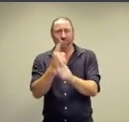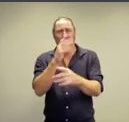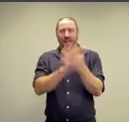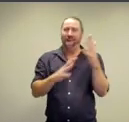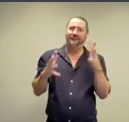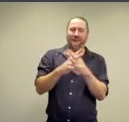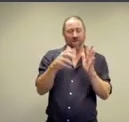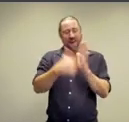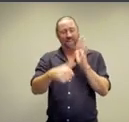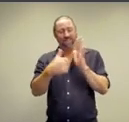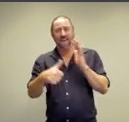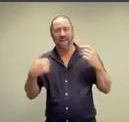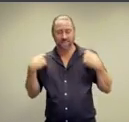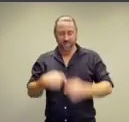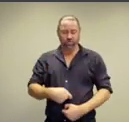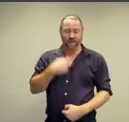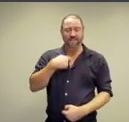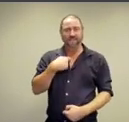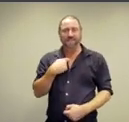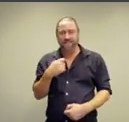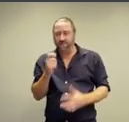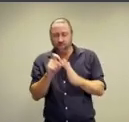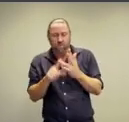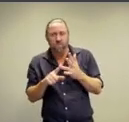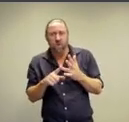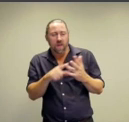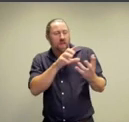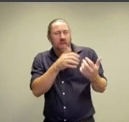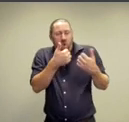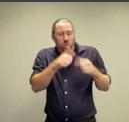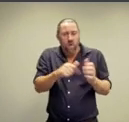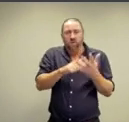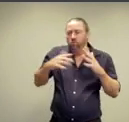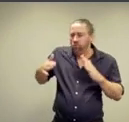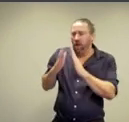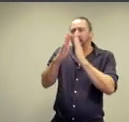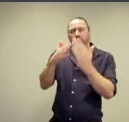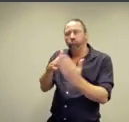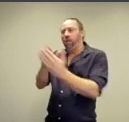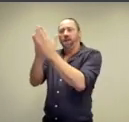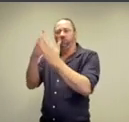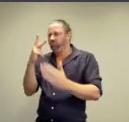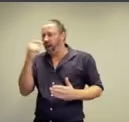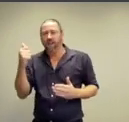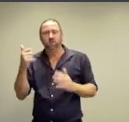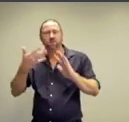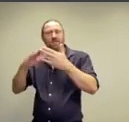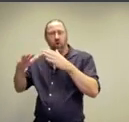which the leather, the leather jacket was, you know, strategically used to challenge ideas of society.